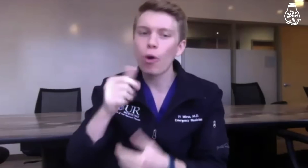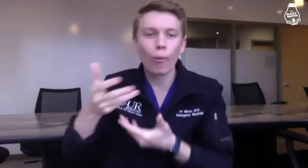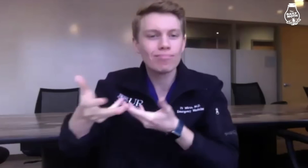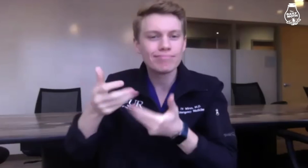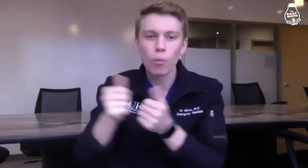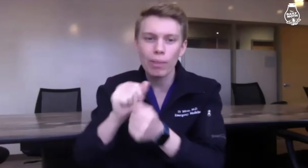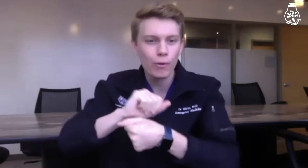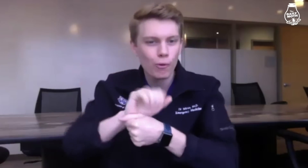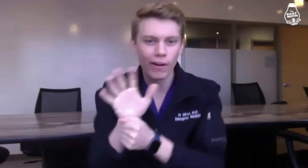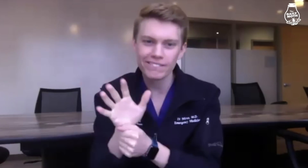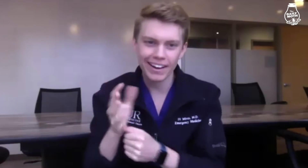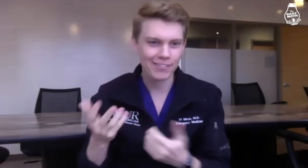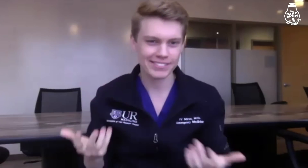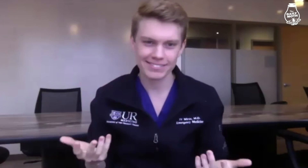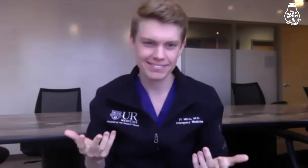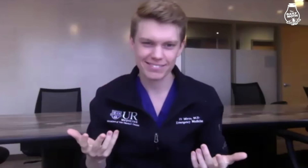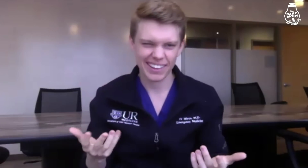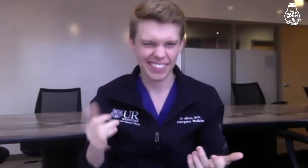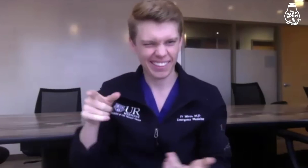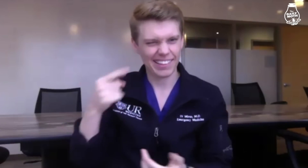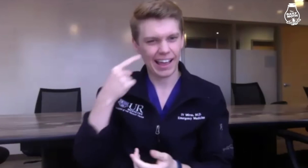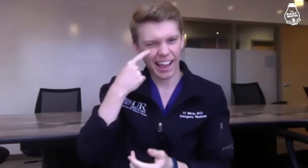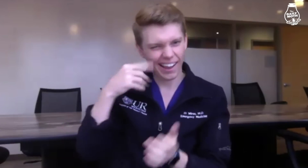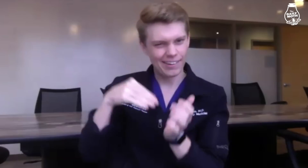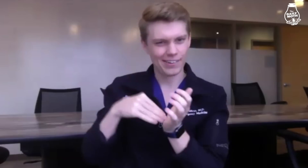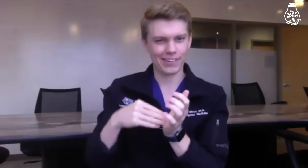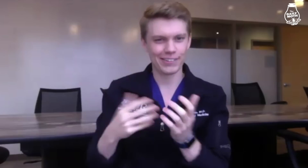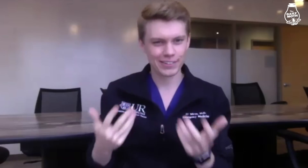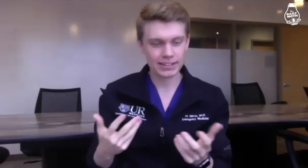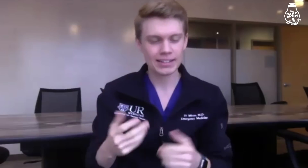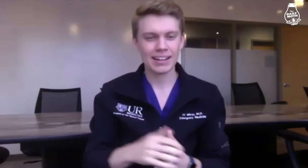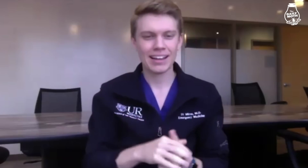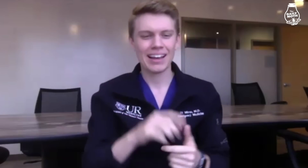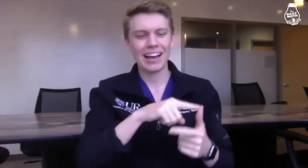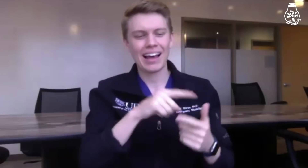they don't work with the coronavirus. They are eye doctors!